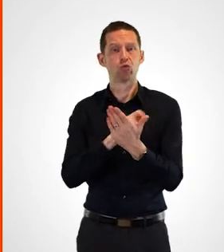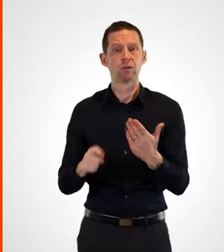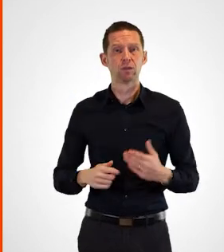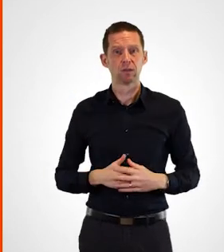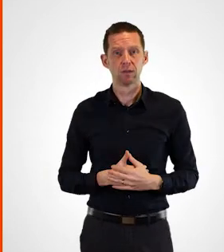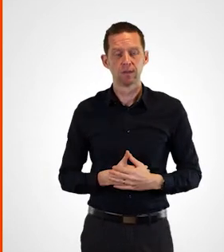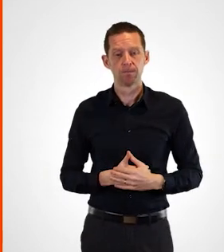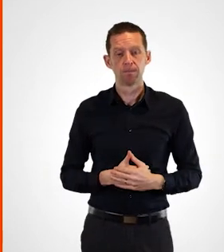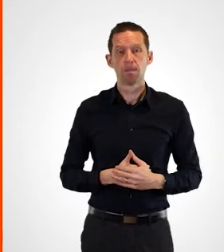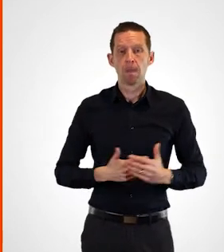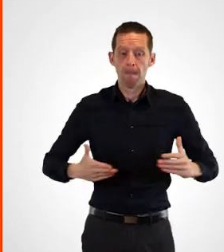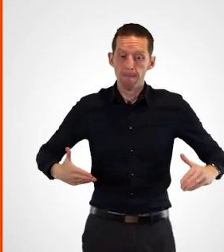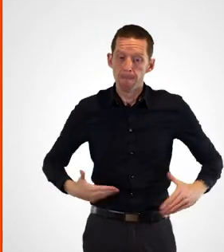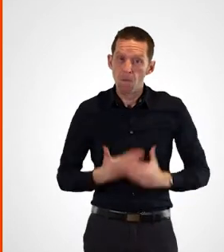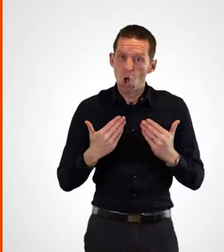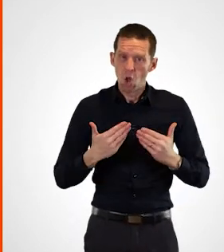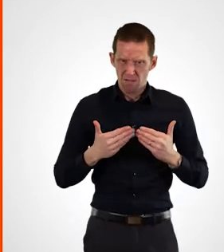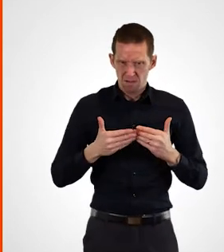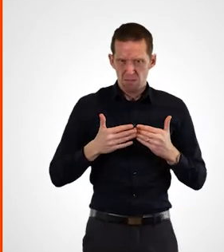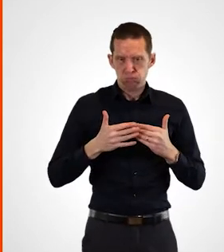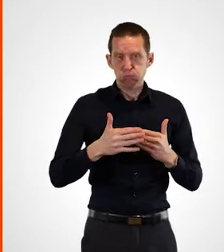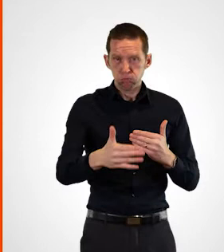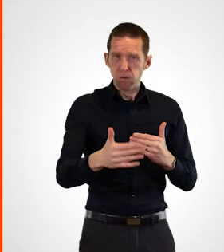that it is at birth that all of this starts and that